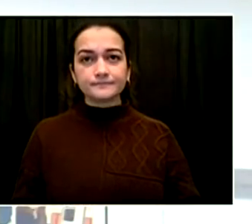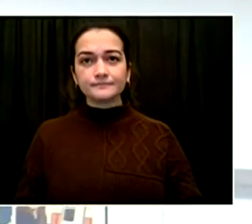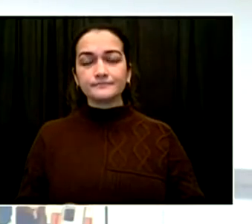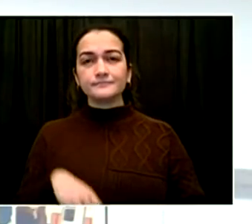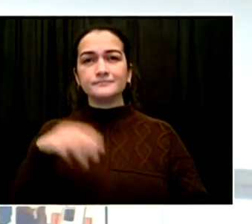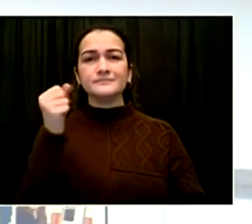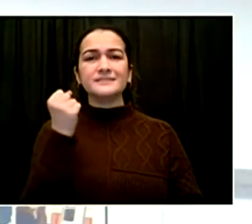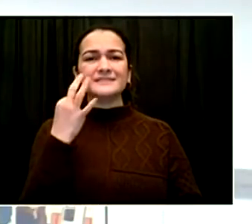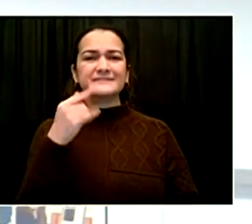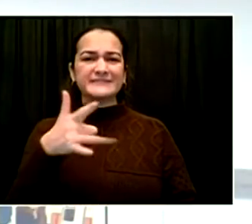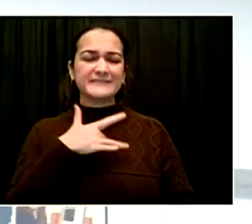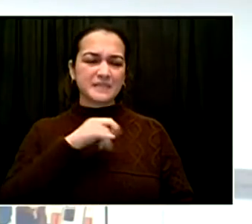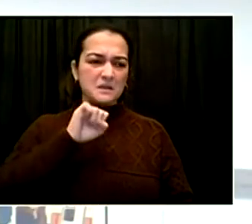VERY IMPORTANTLY, ANYONE WHO IS